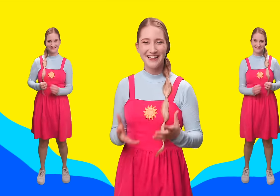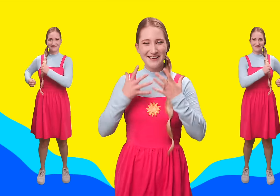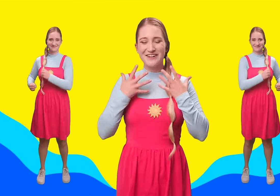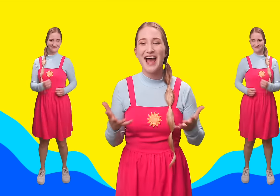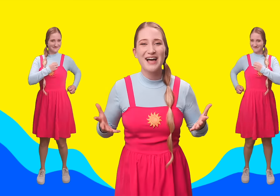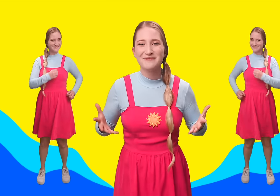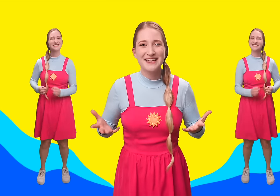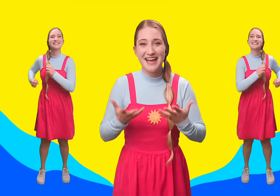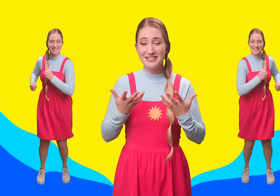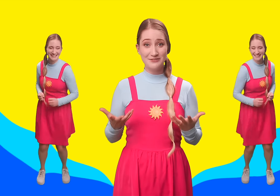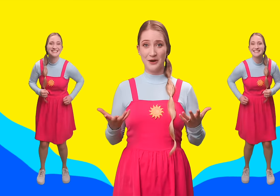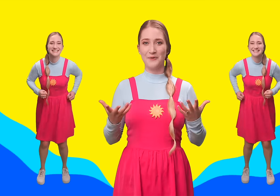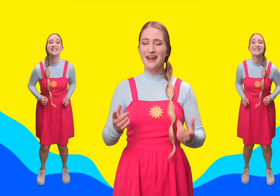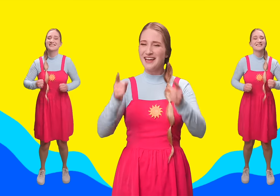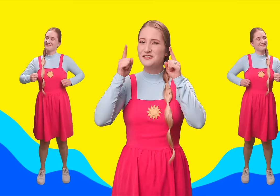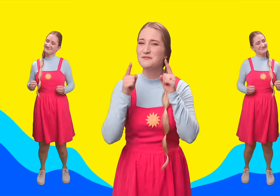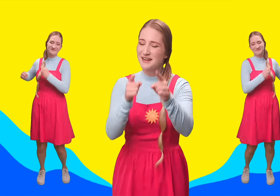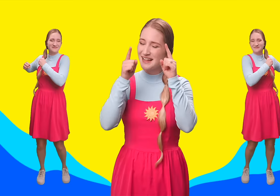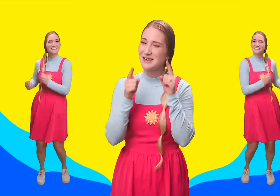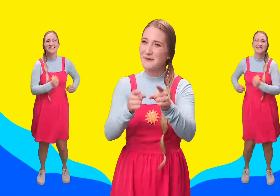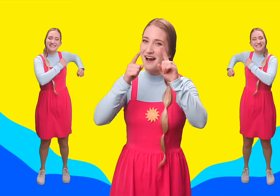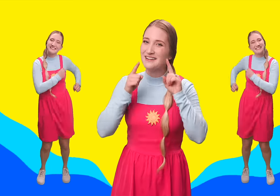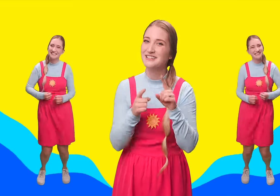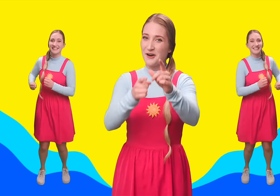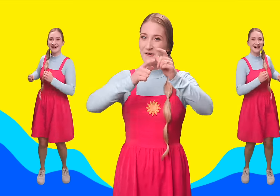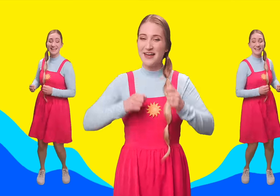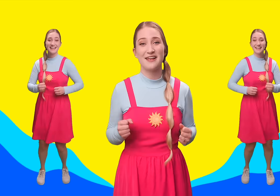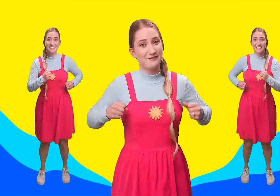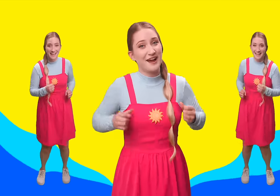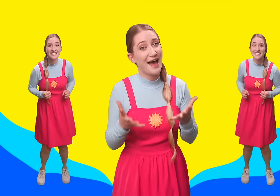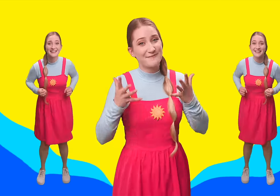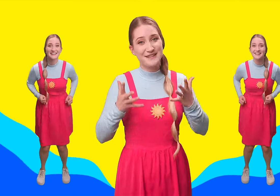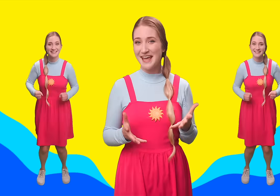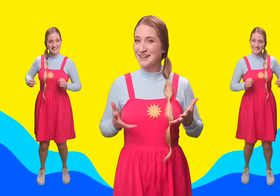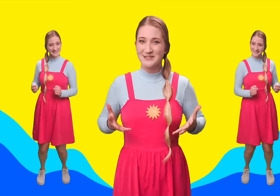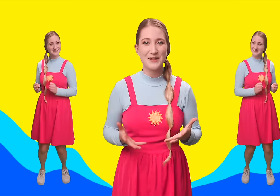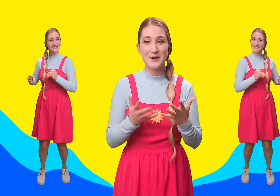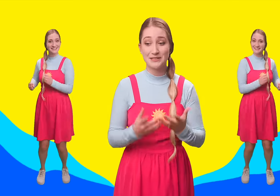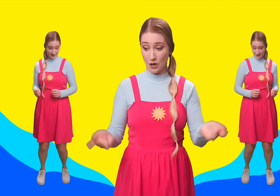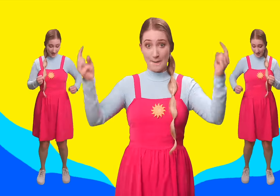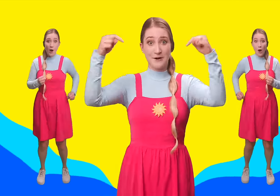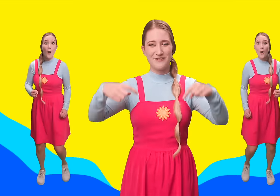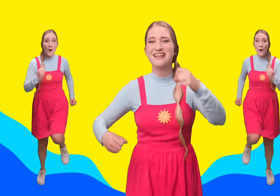If you're happy and you know it, and you really want to show it. If you're happy and you know it, stomp your feet.